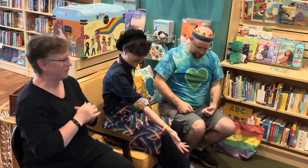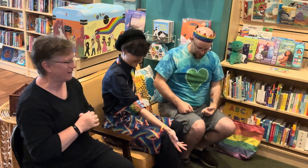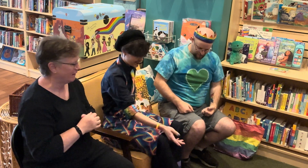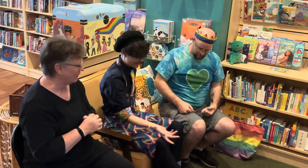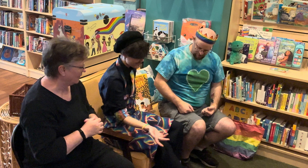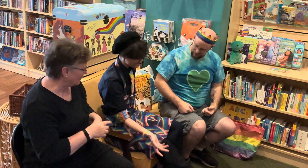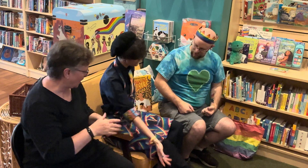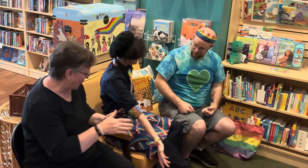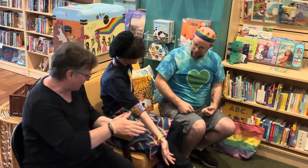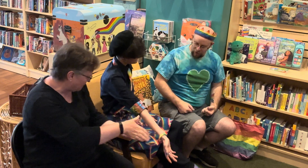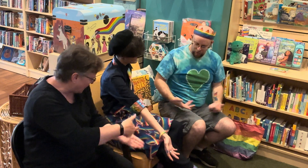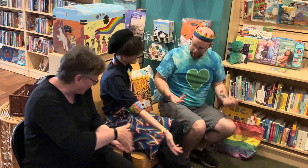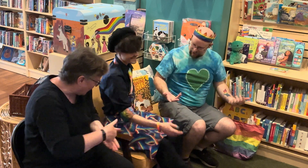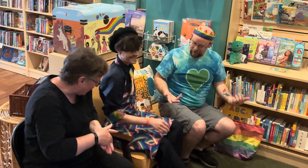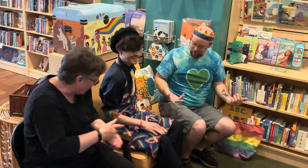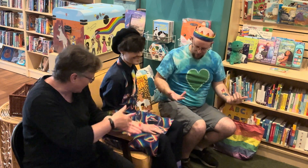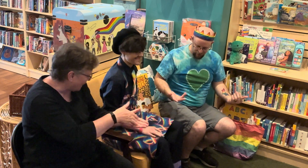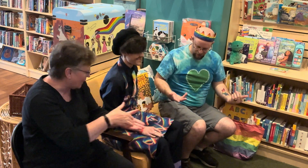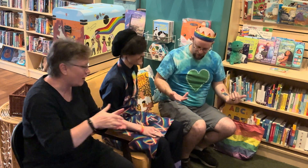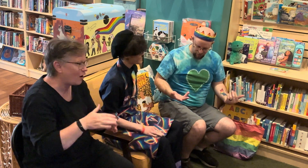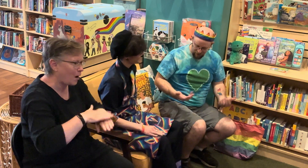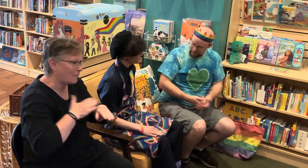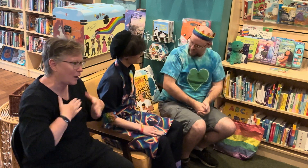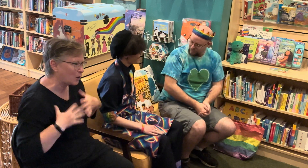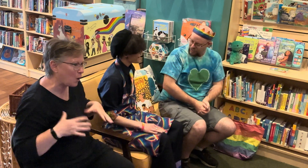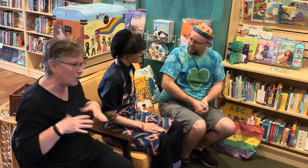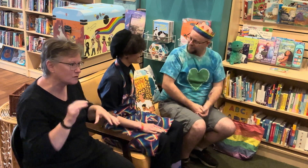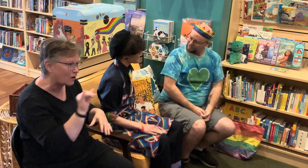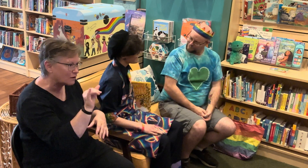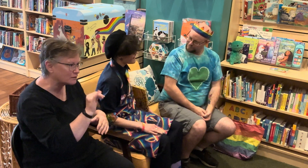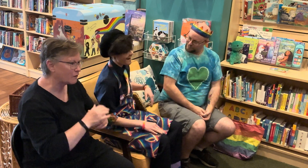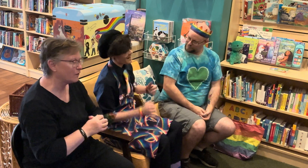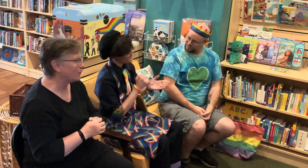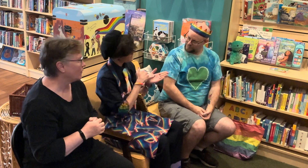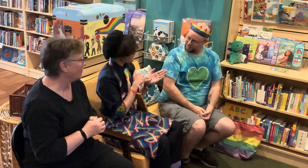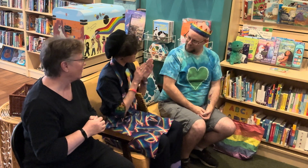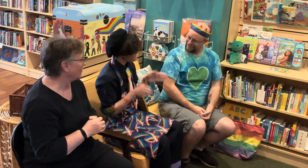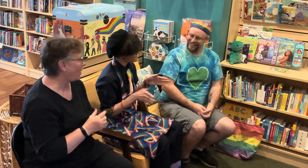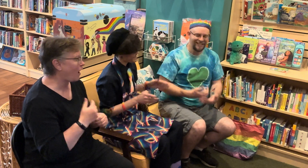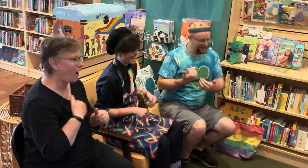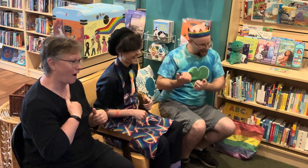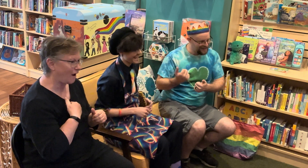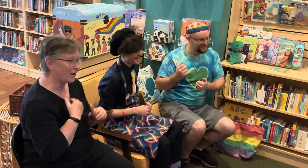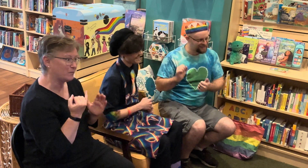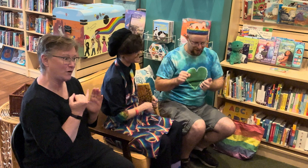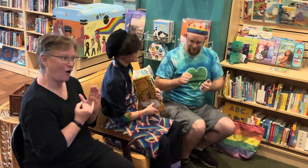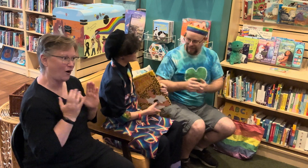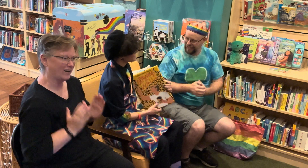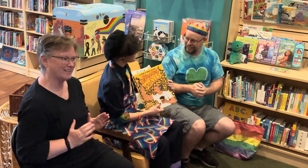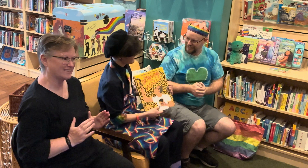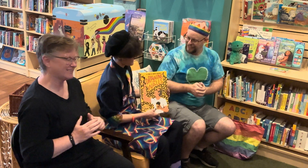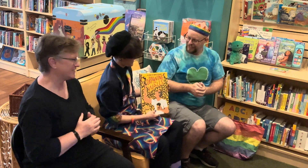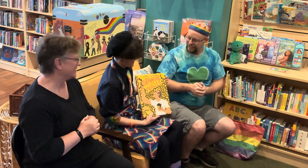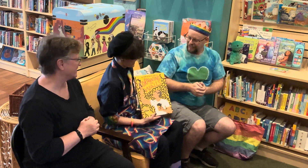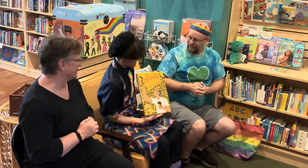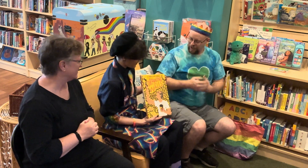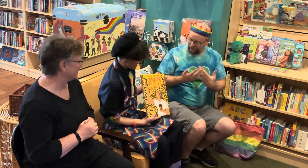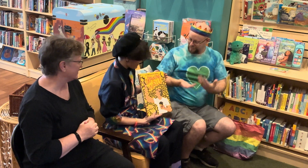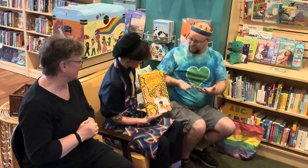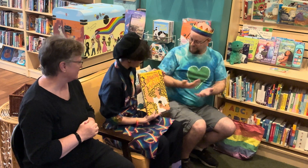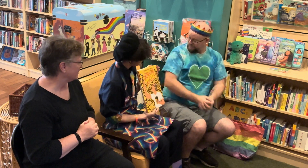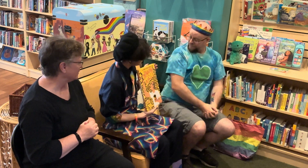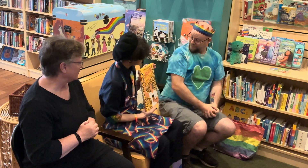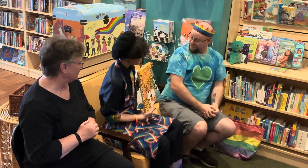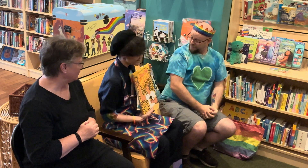my clothes as well. AARON: Okay! There we go! Awesome. KAI: I am an artist. AARON: Yes! All right! KAI: So, I have this book